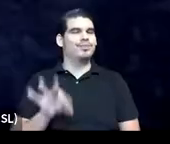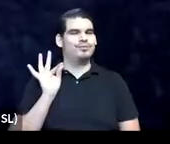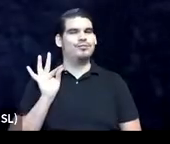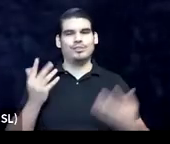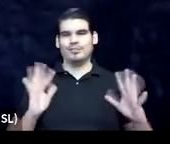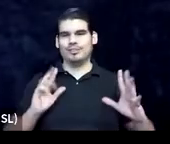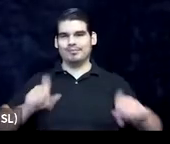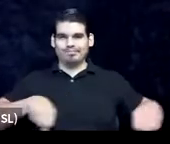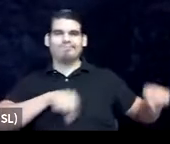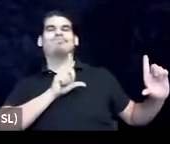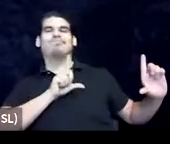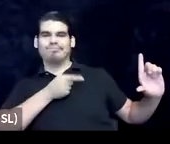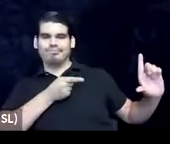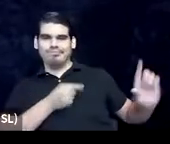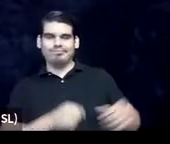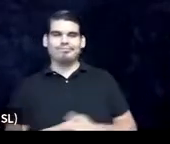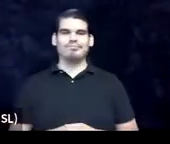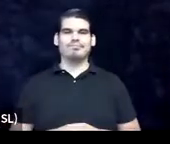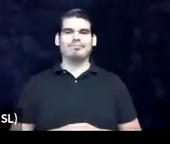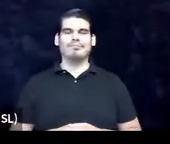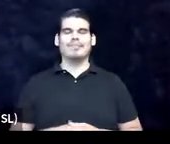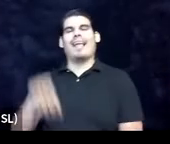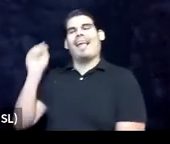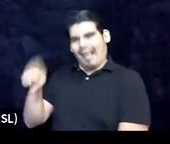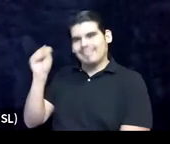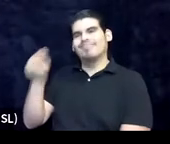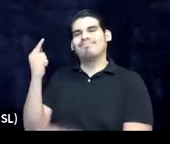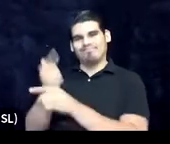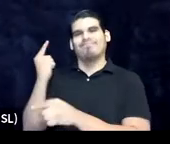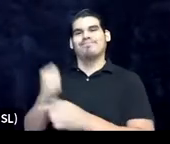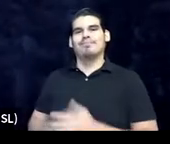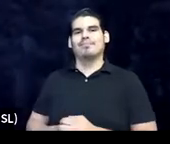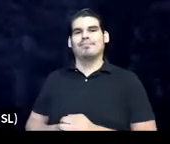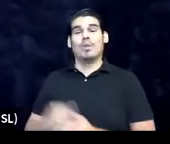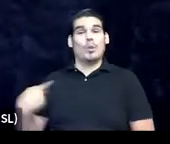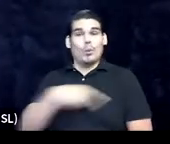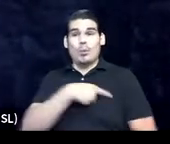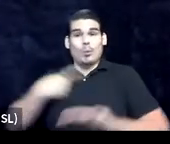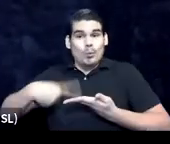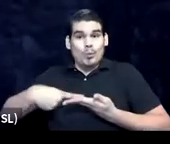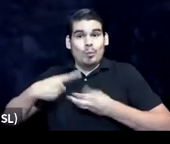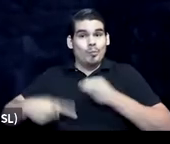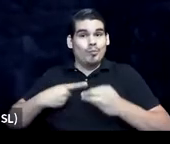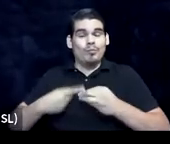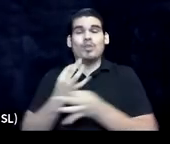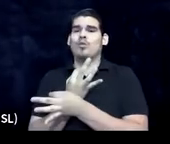You know, technology like laptops for CC students. So the whereases states like the role of the community colleges to fight for equity